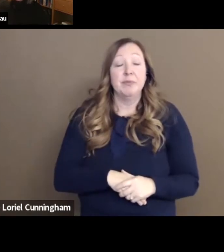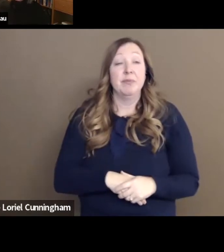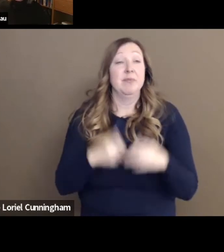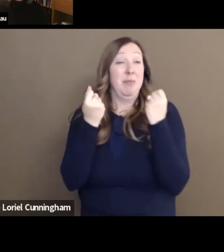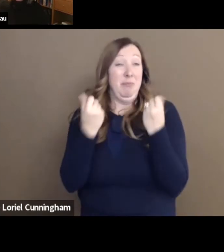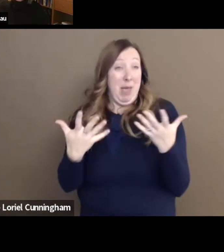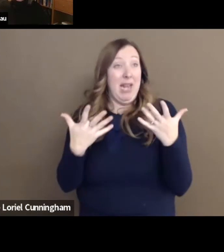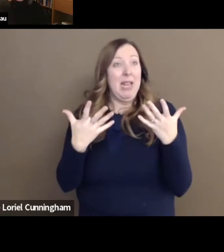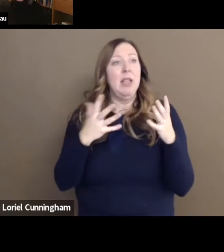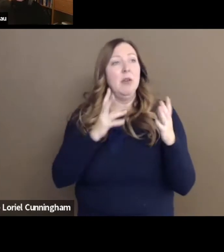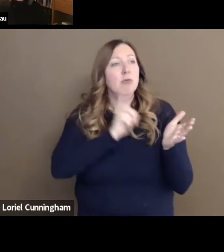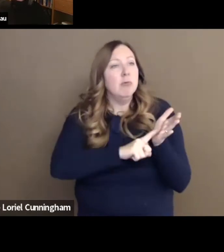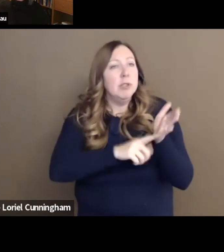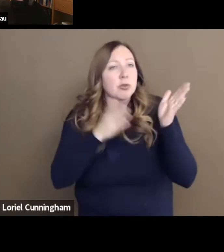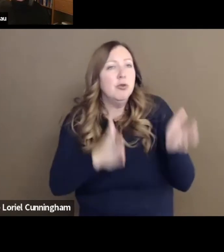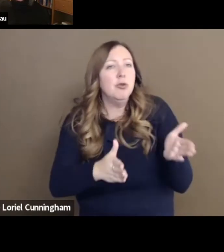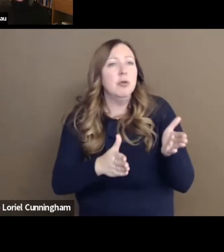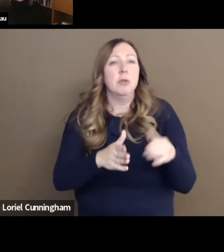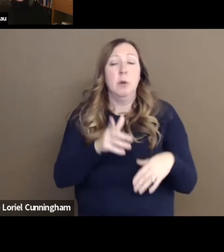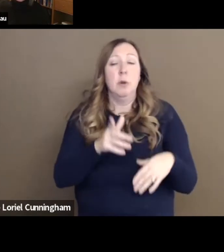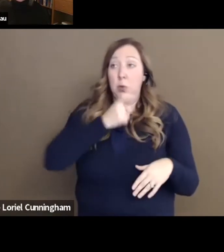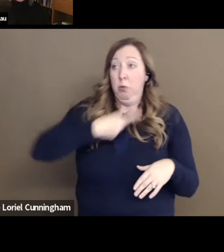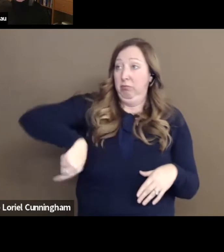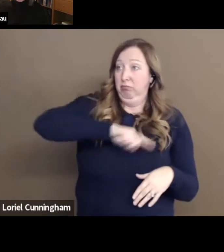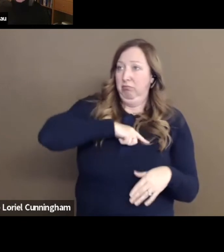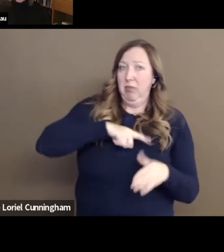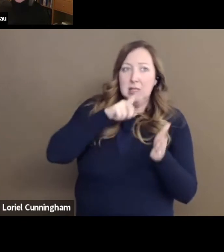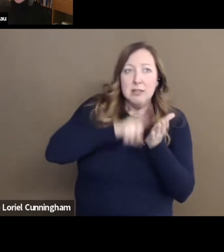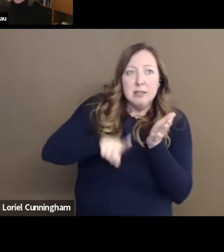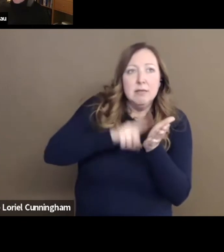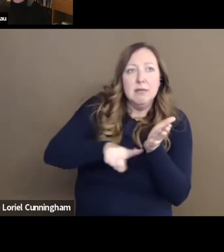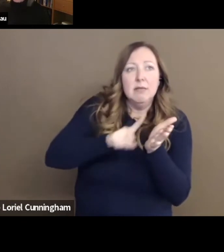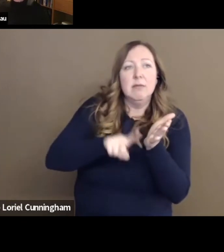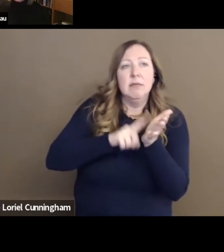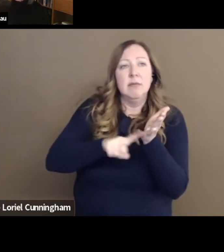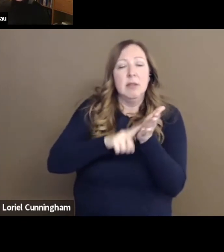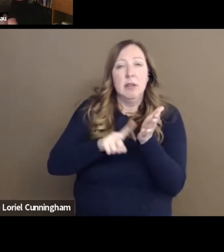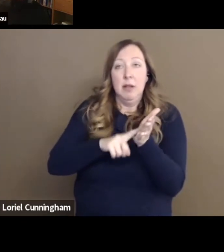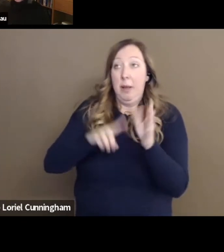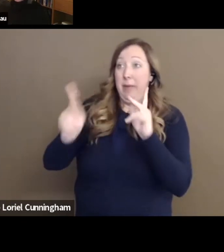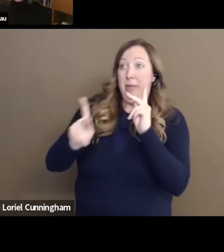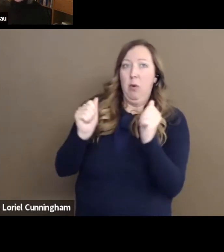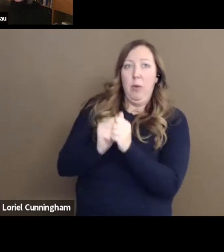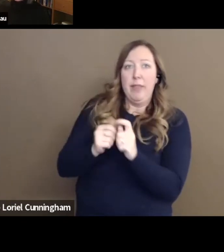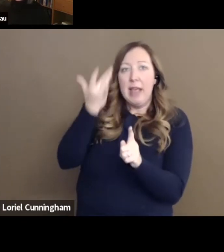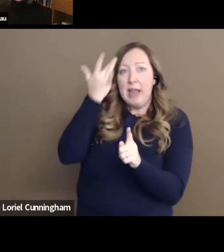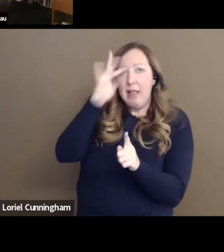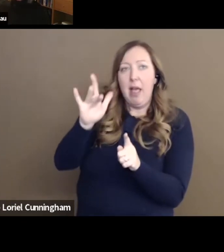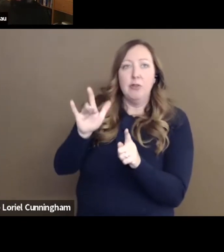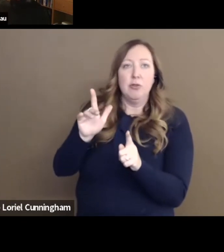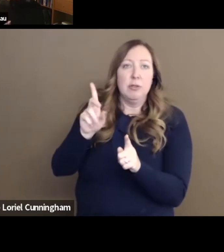um intellectual and cognitive impairments